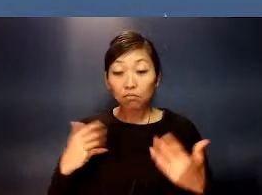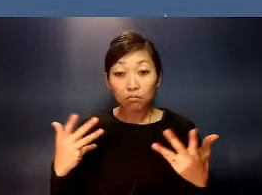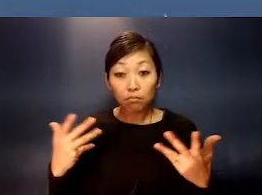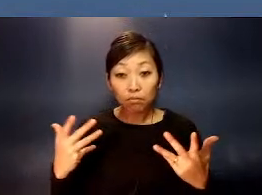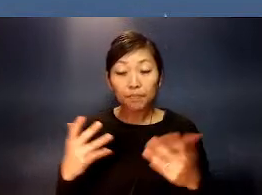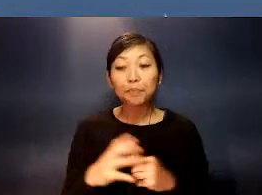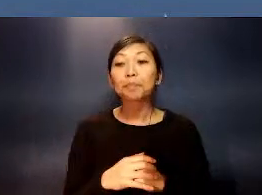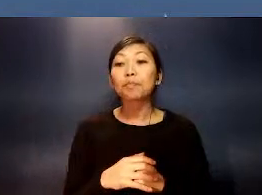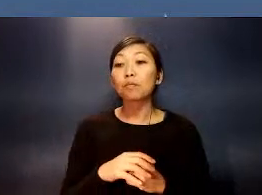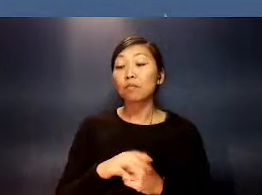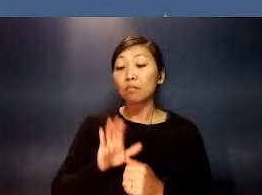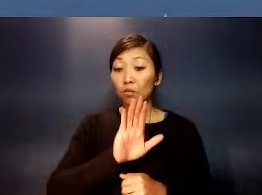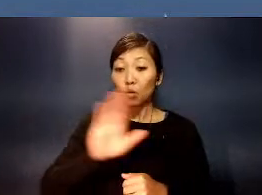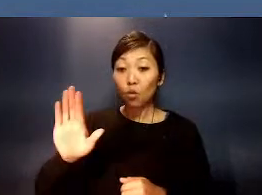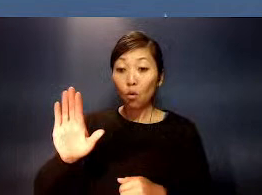SPOKEN BY SHOWING UP IN OVER 20,000 NUMBERS OF OVER